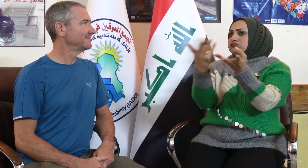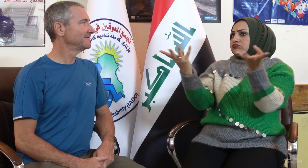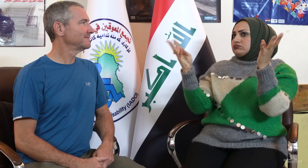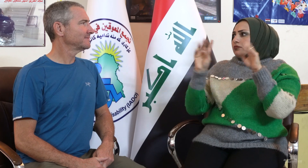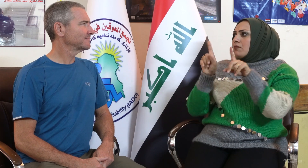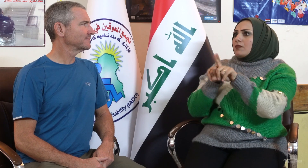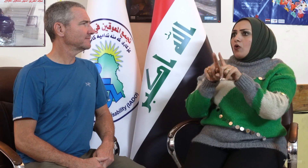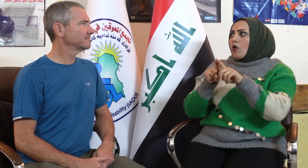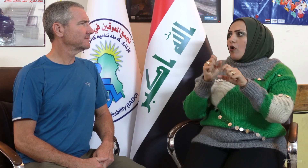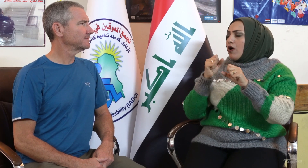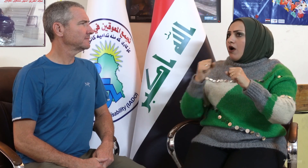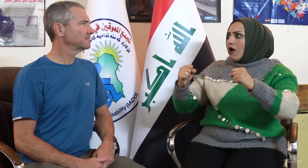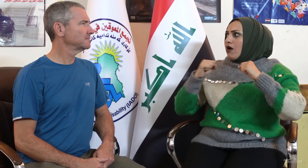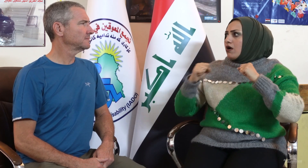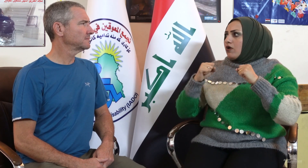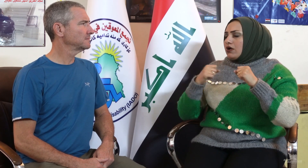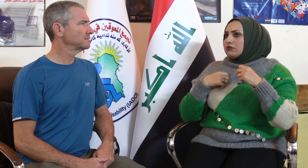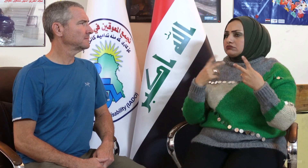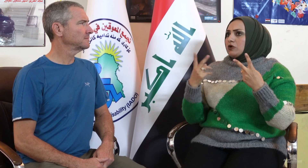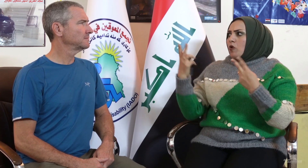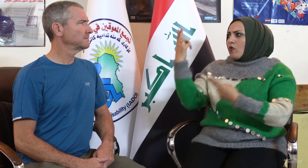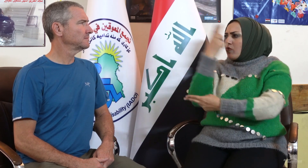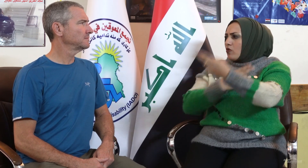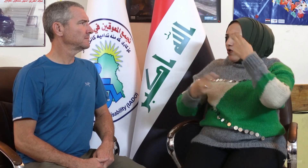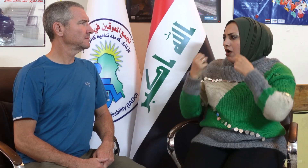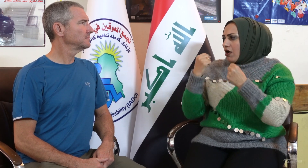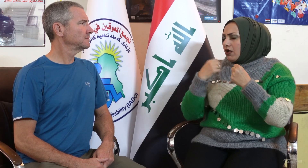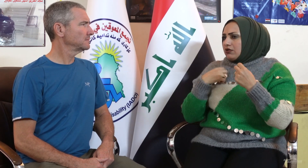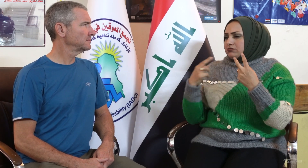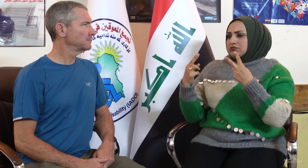Many people were there for the conference,